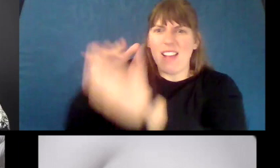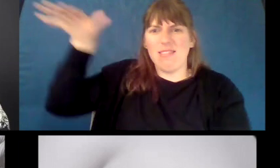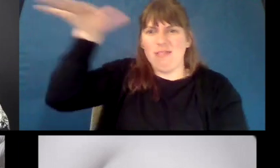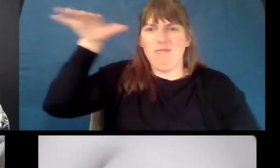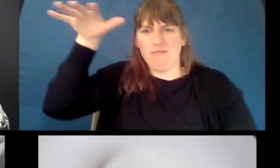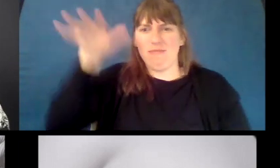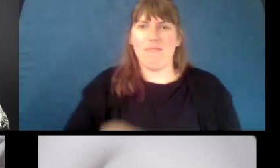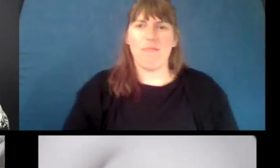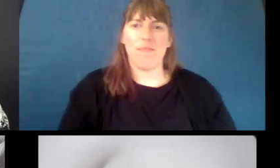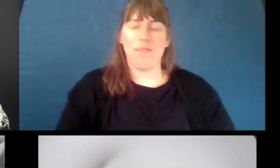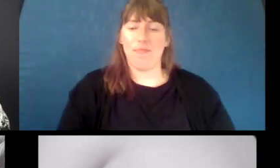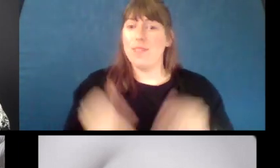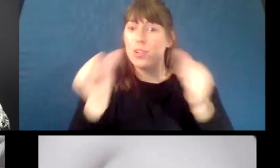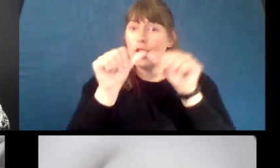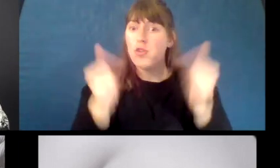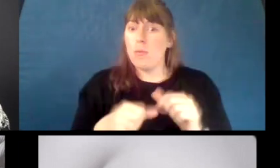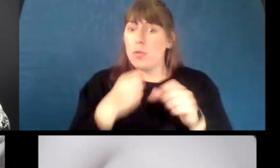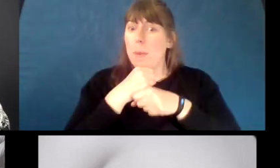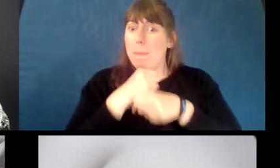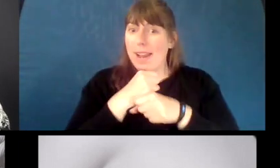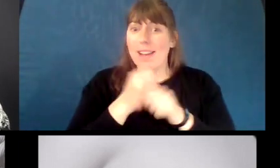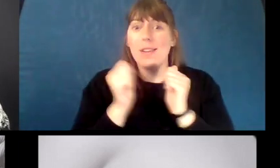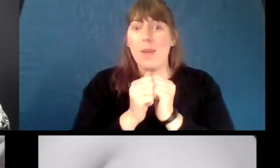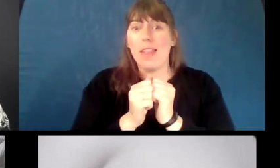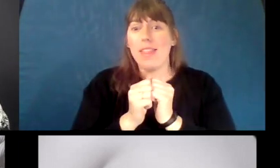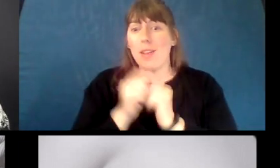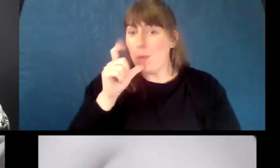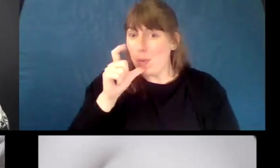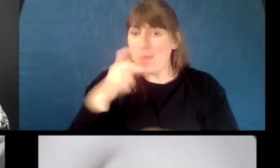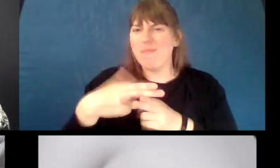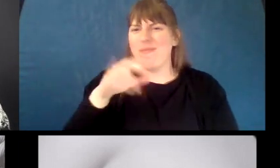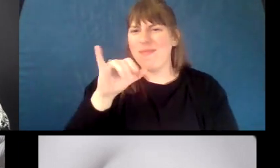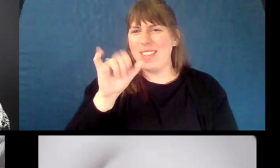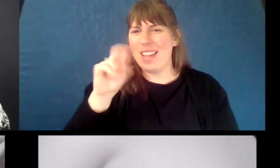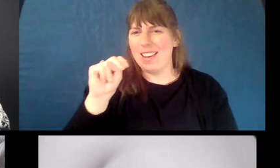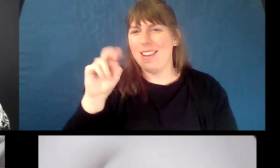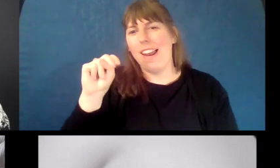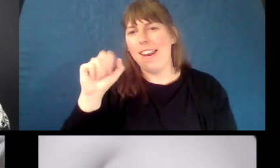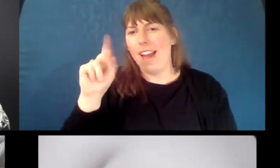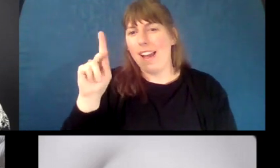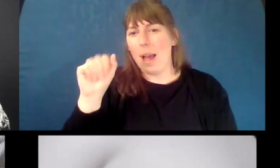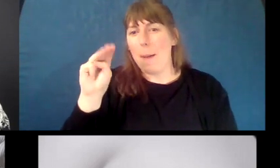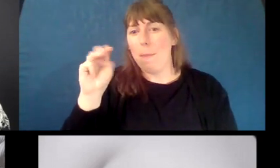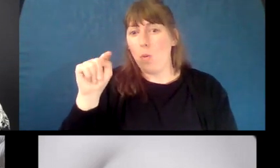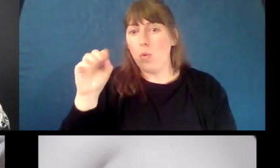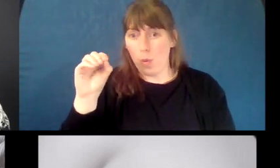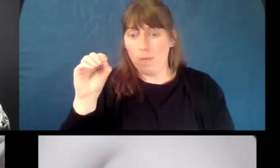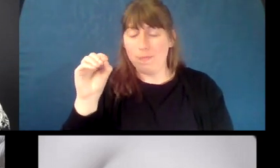The sculpture is made in collaboration with sculptor Ian Nakamoto, and the sculpture has